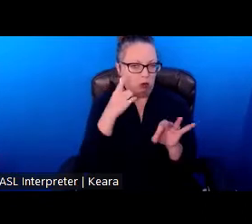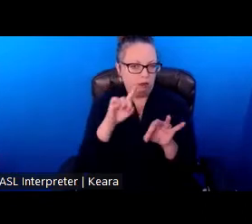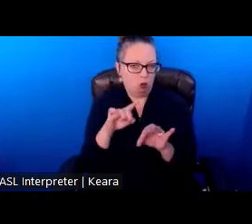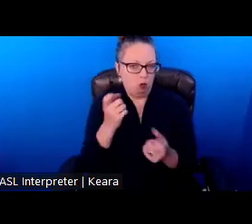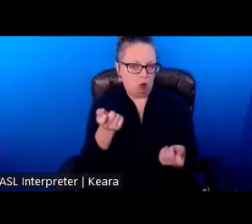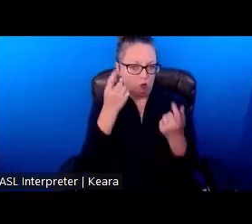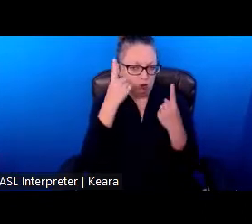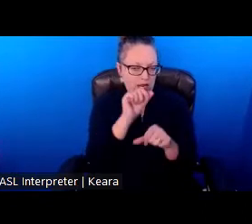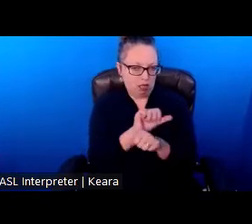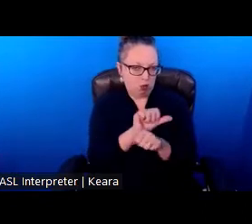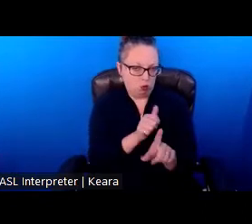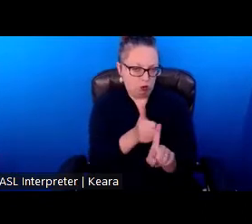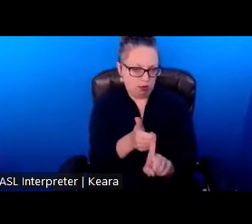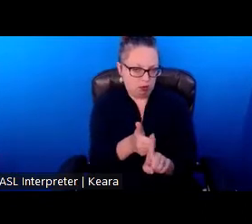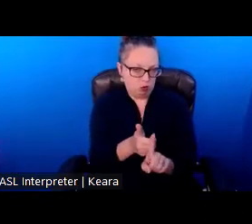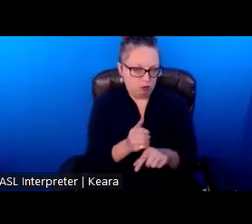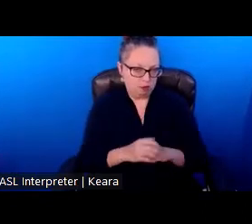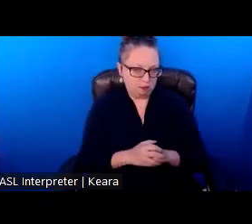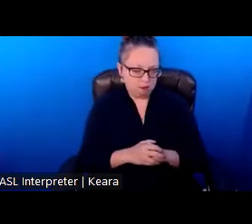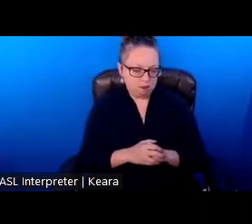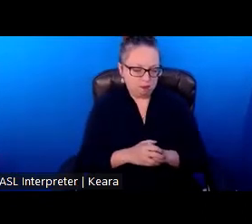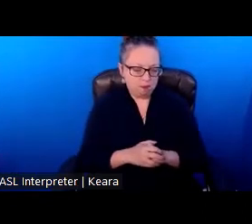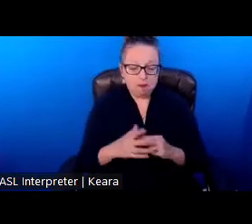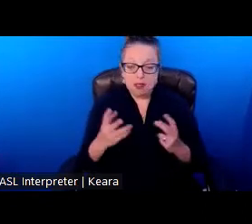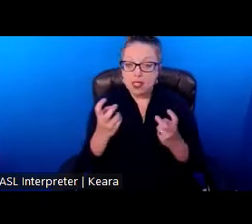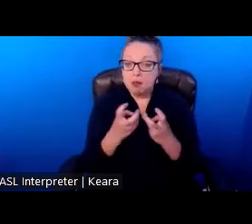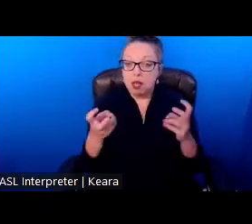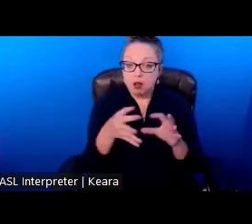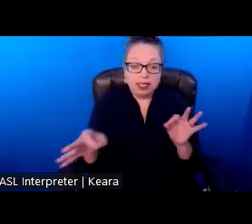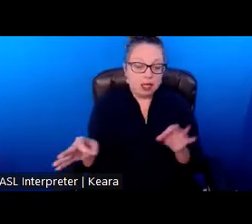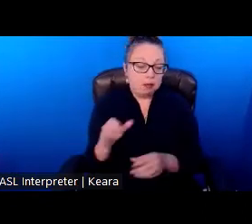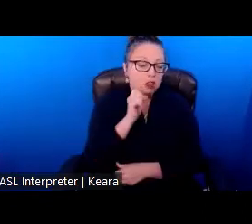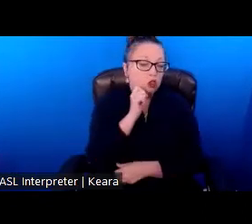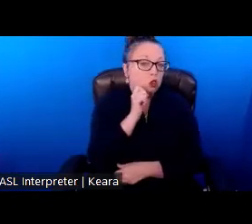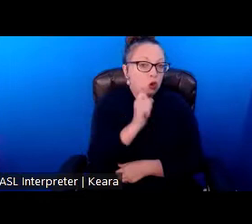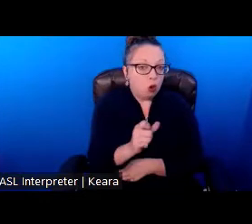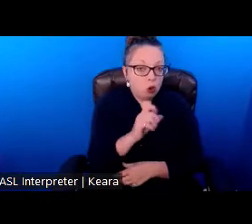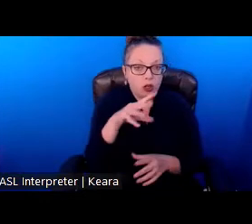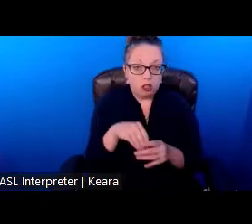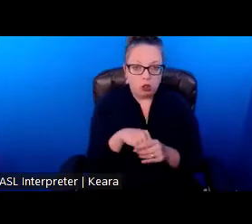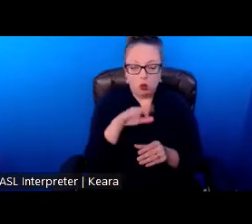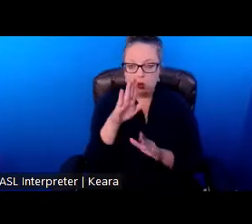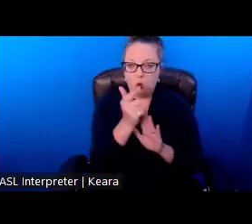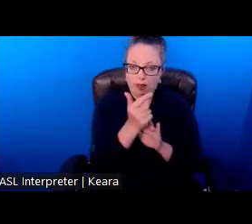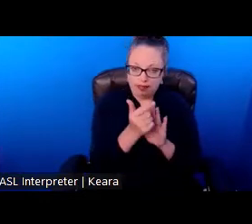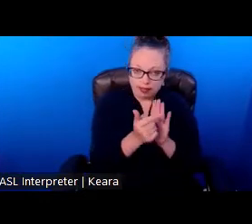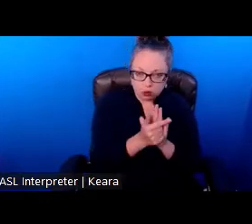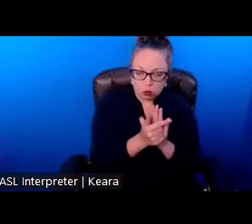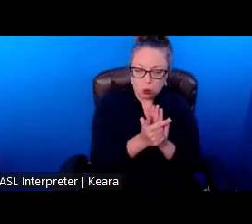Do NOT include: Your legal or artist name.